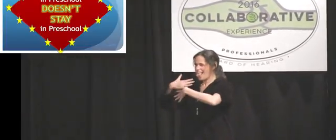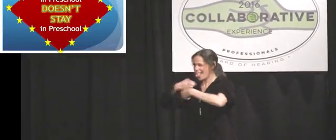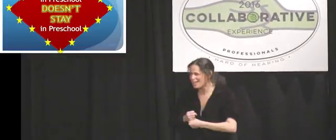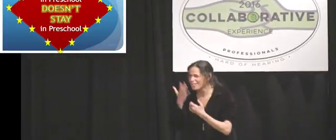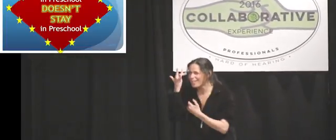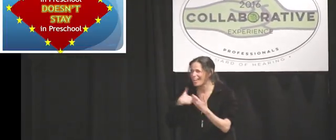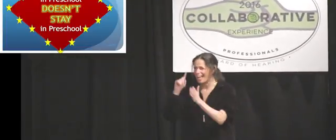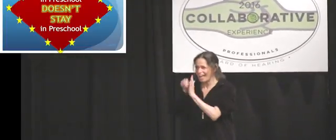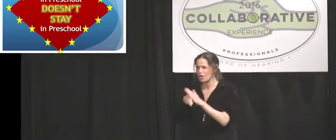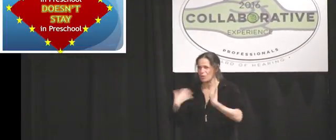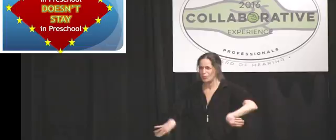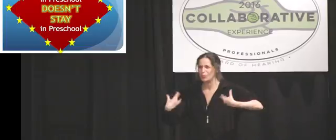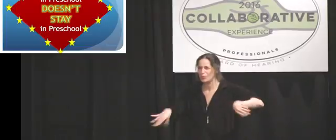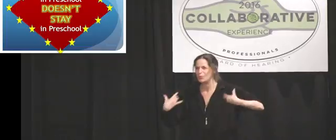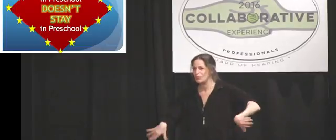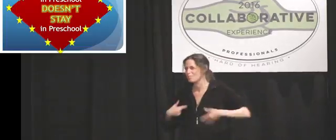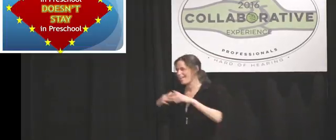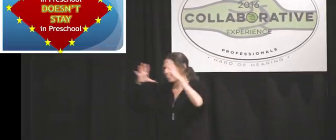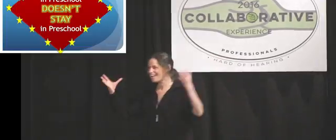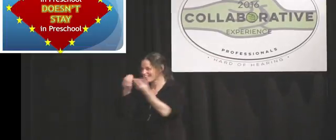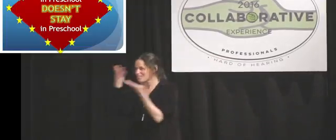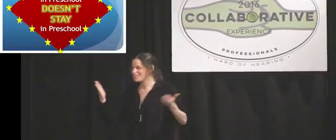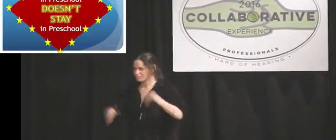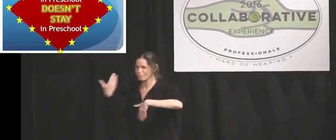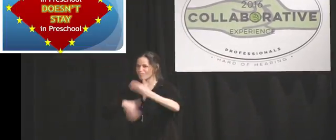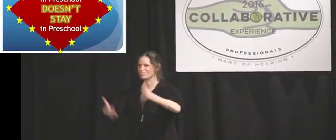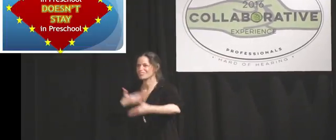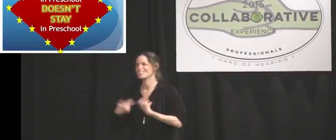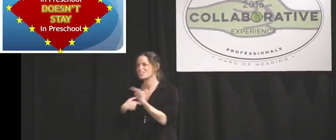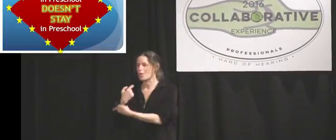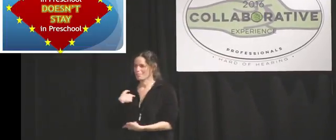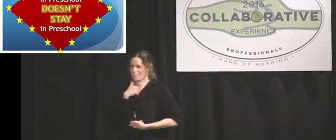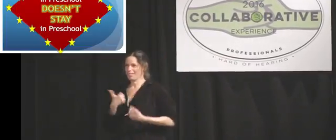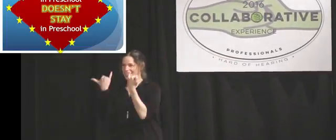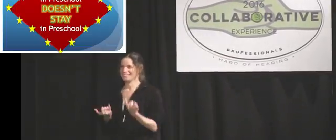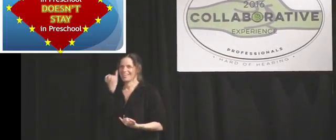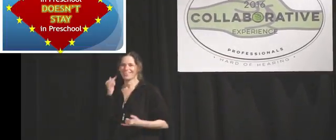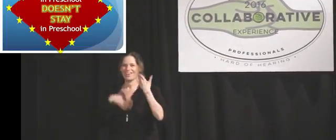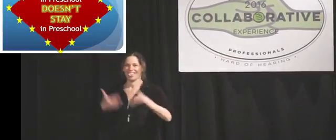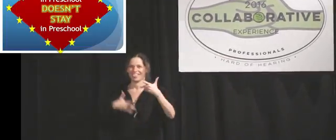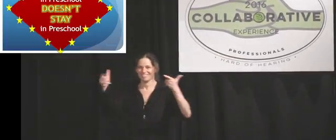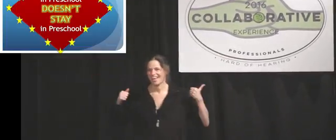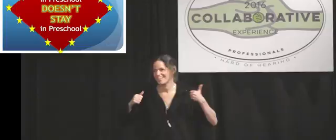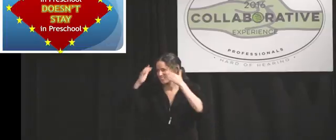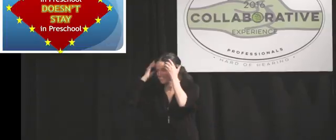Exhausted? Good? I have a half an hour, and I have so much information it's ridiculous, so I'm going to go through